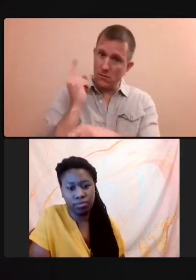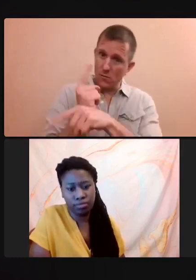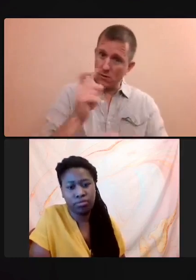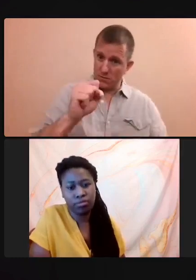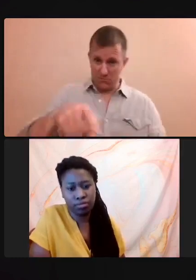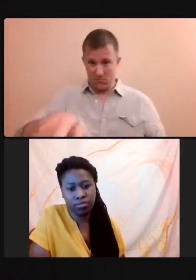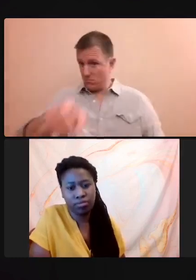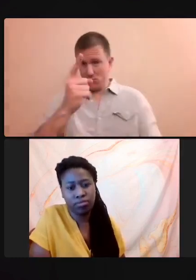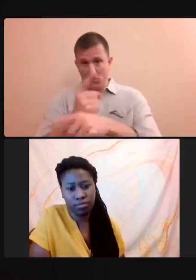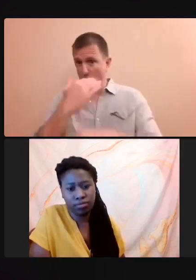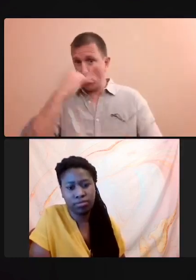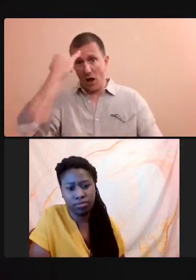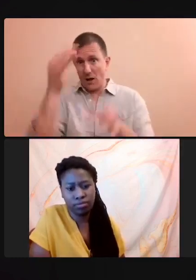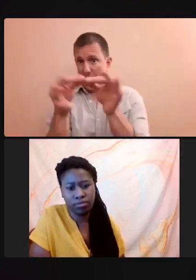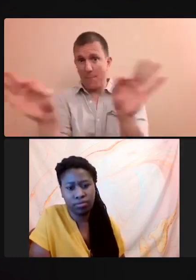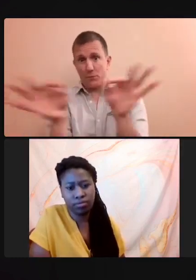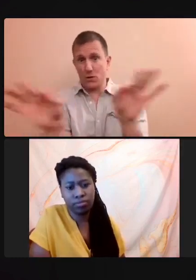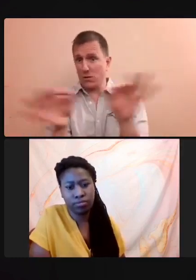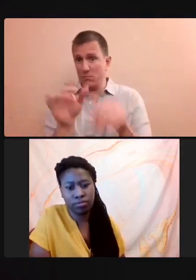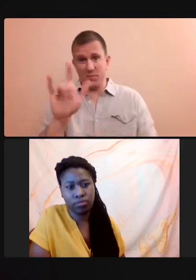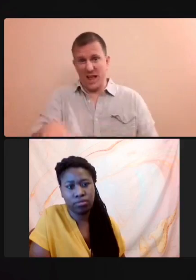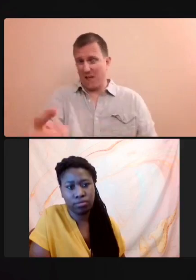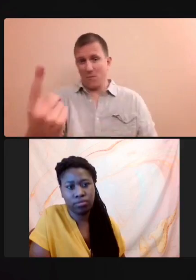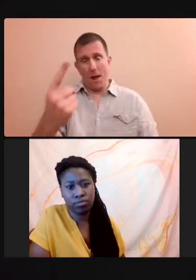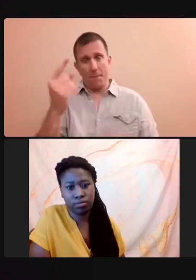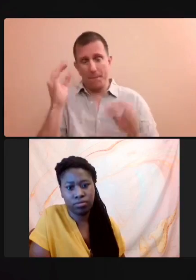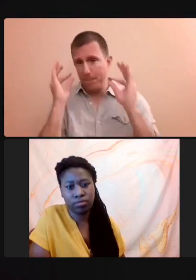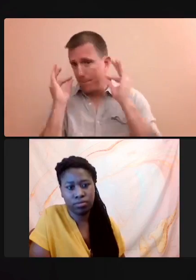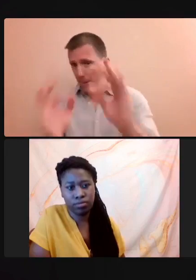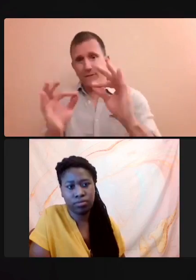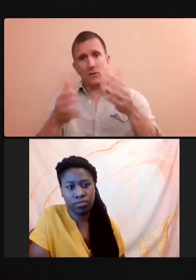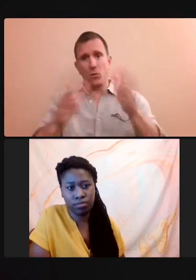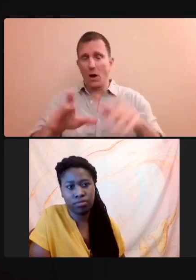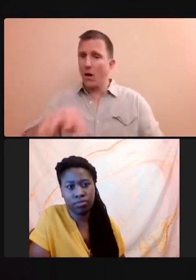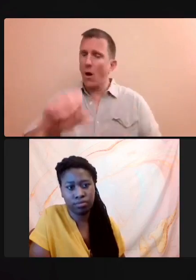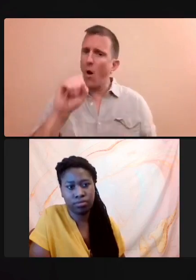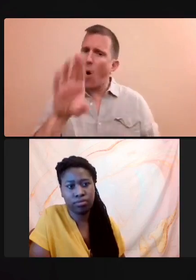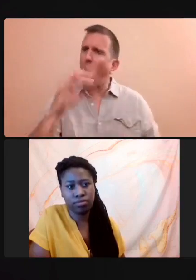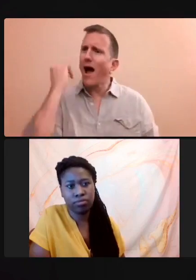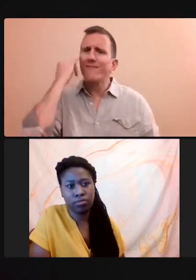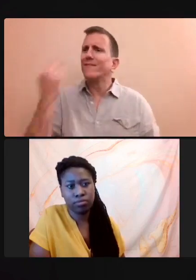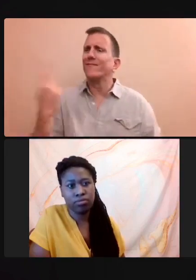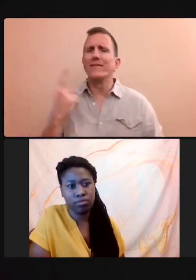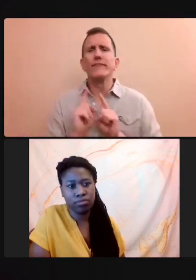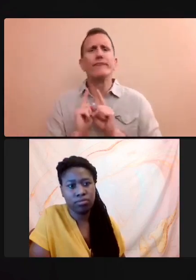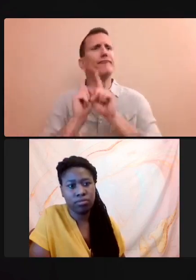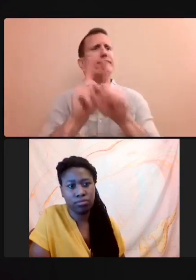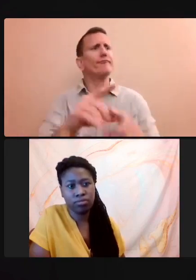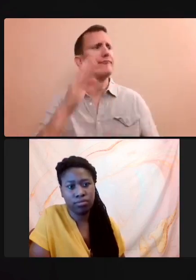can mentor in terms of voicing skills. You wouldn't be able to auditory hear what's going on,